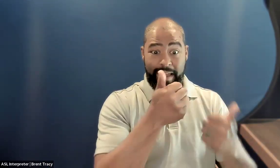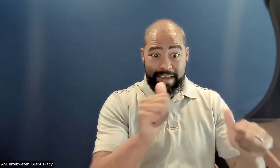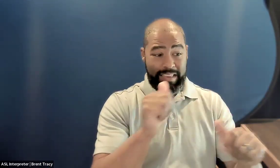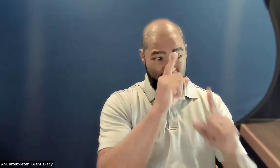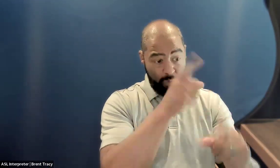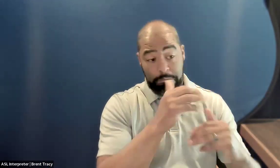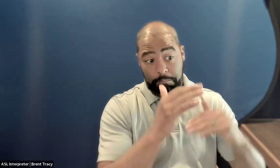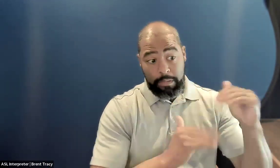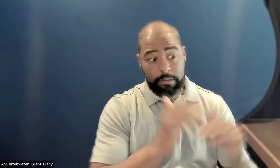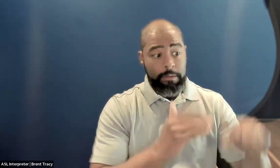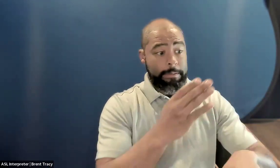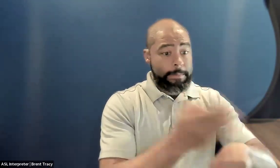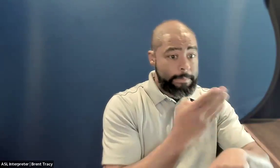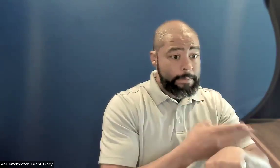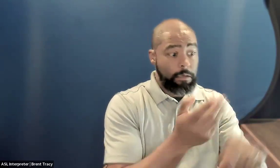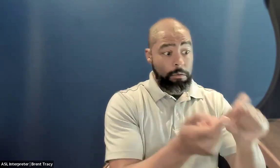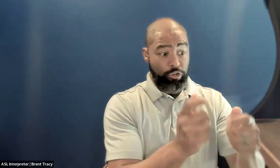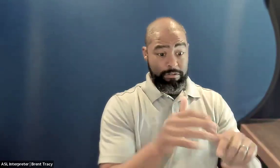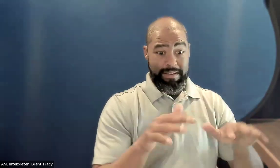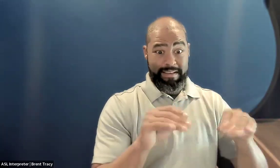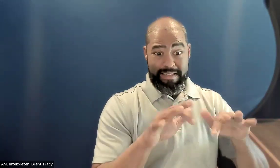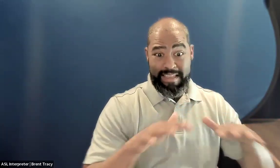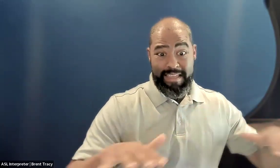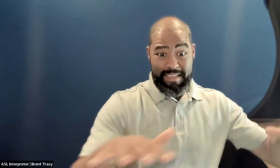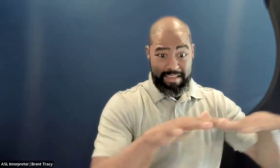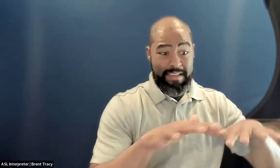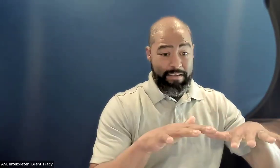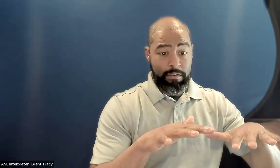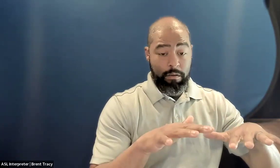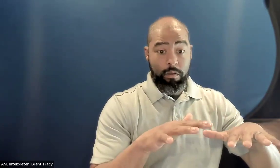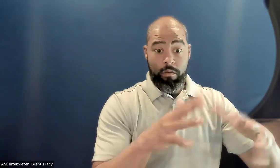And currently 25 acres is the lowest review threshold for land alteration.